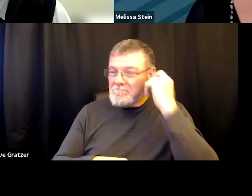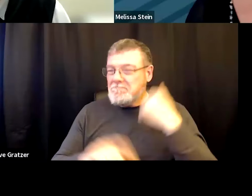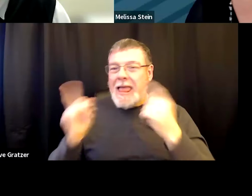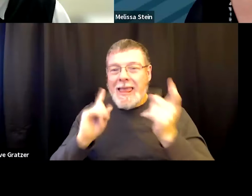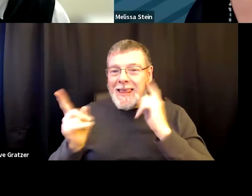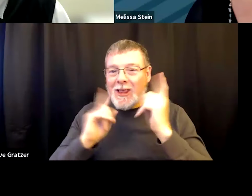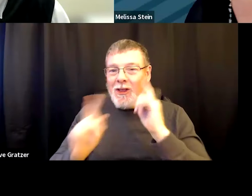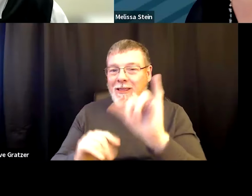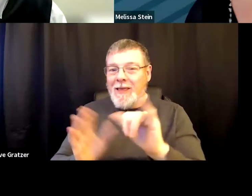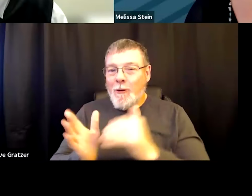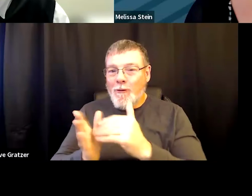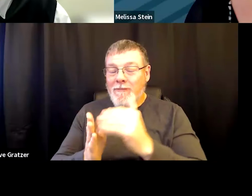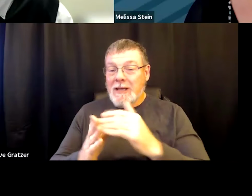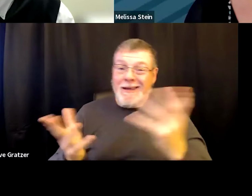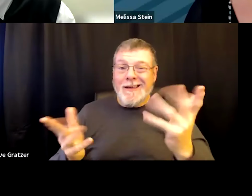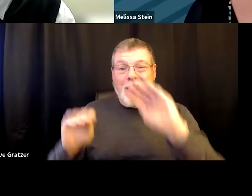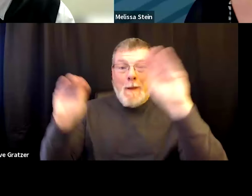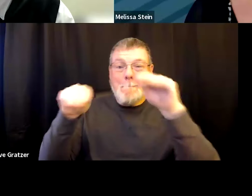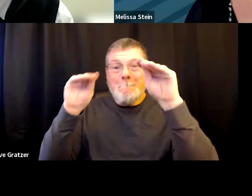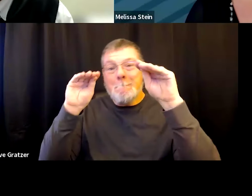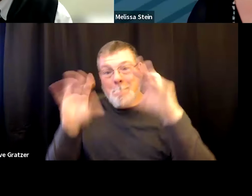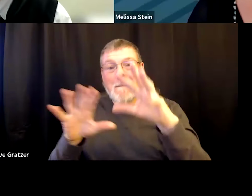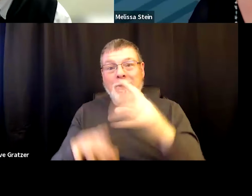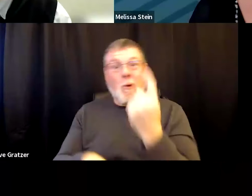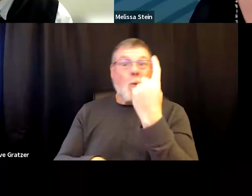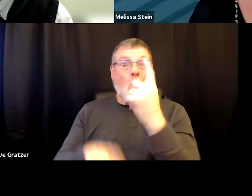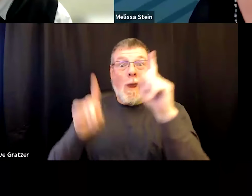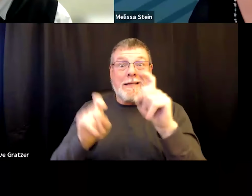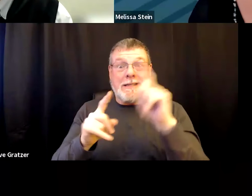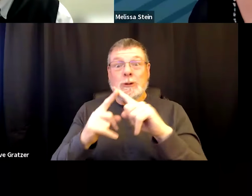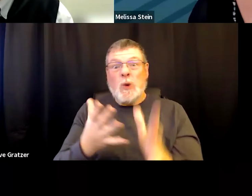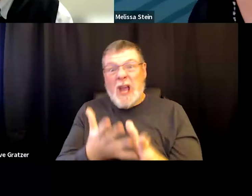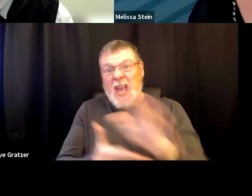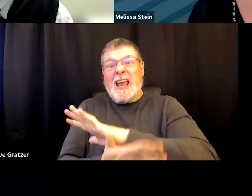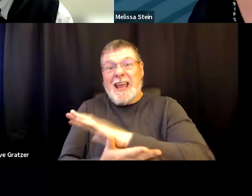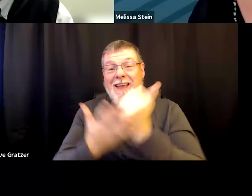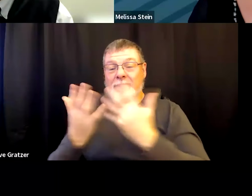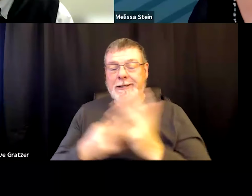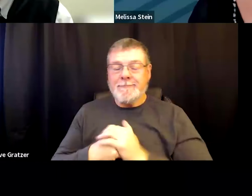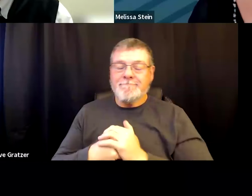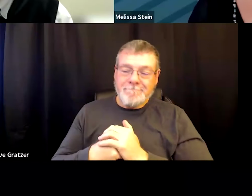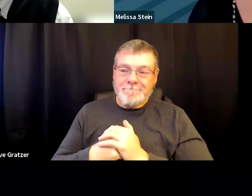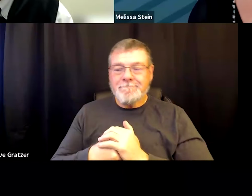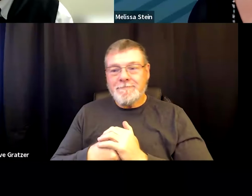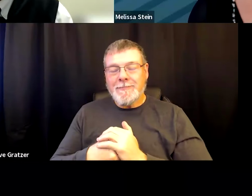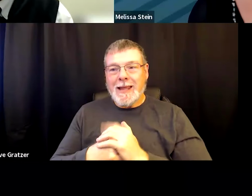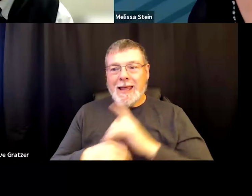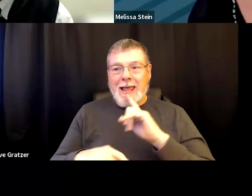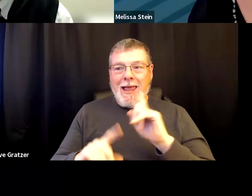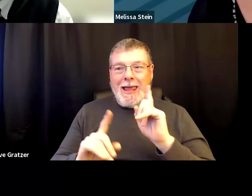Is there a kind of a magic bullet or a single screen instrument that covers everything? I think the answer is probably easier